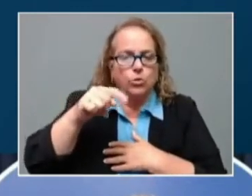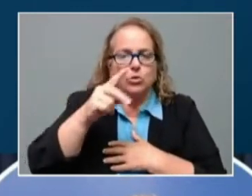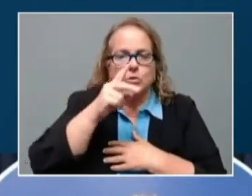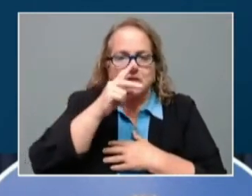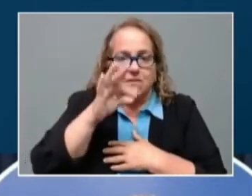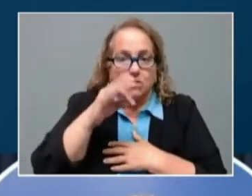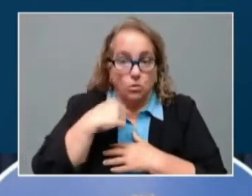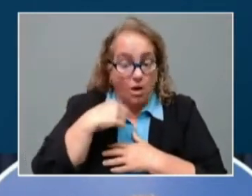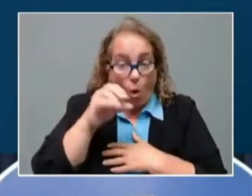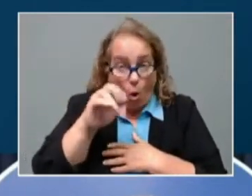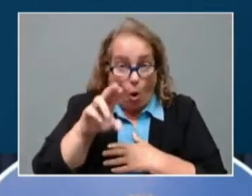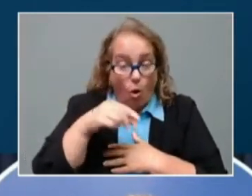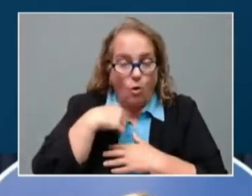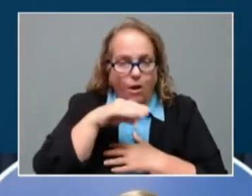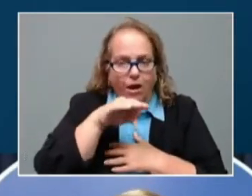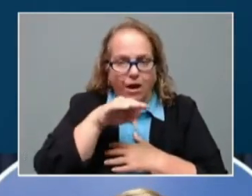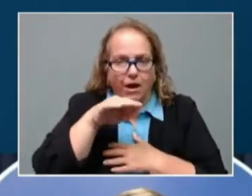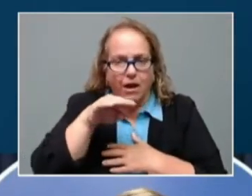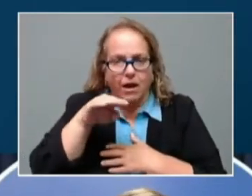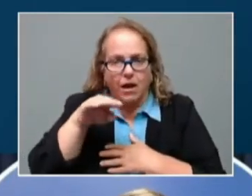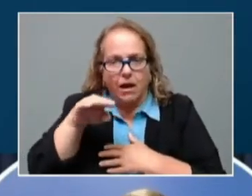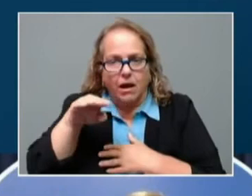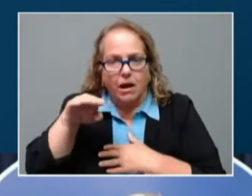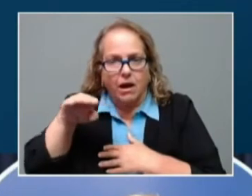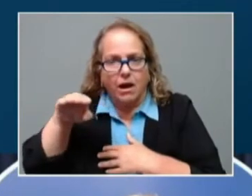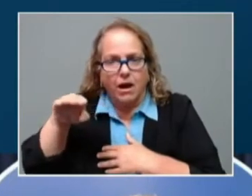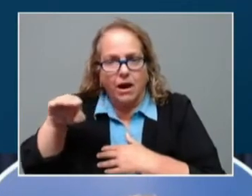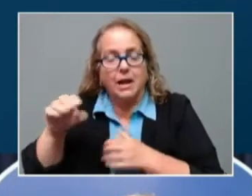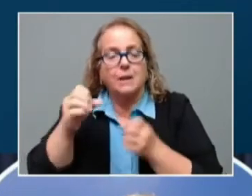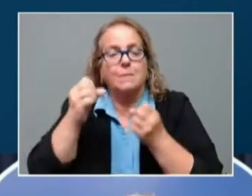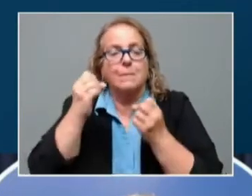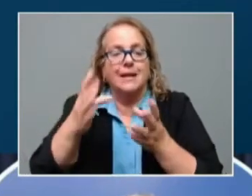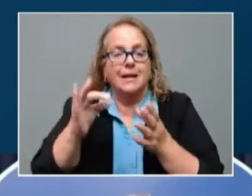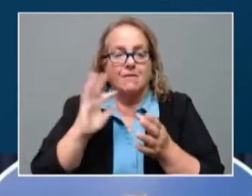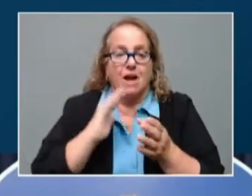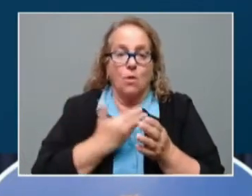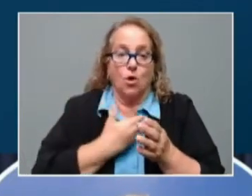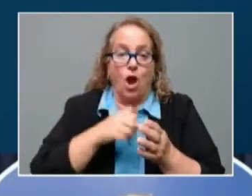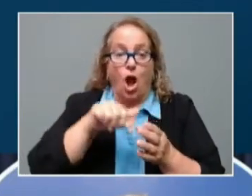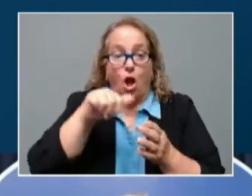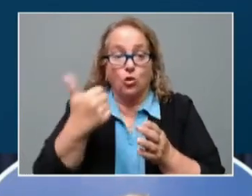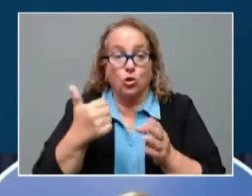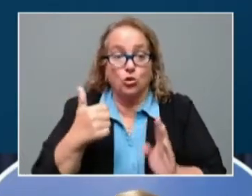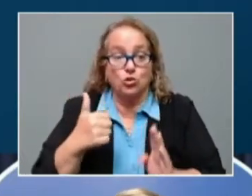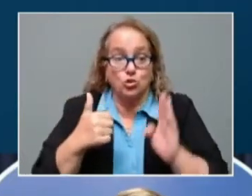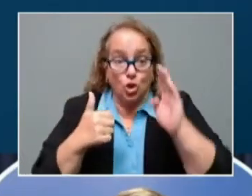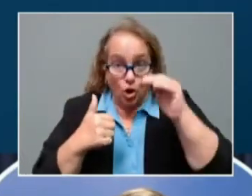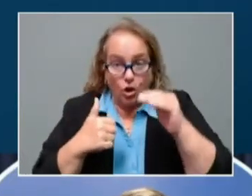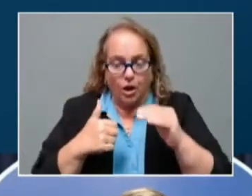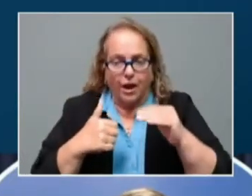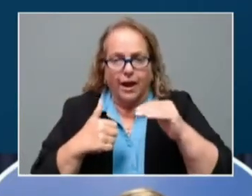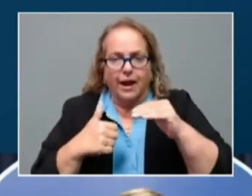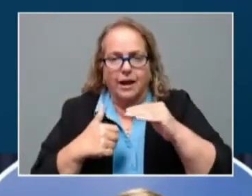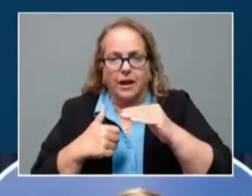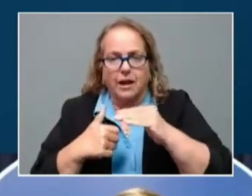happened uh, in, in many of our other surges. Um, it's a good sign The case